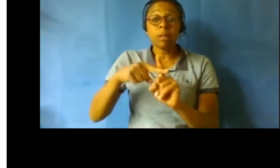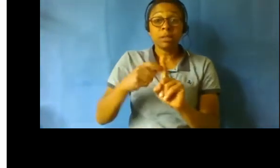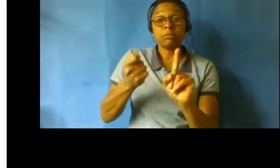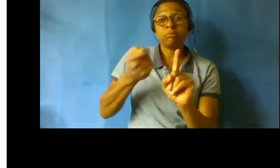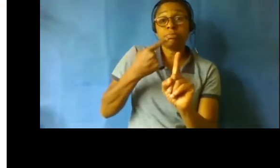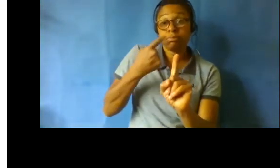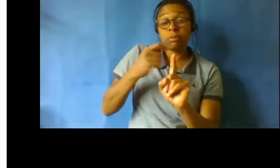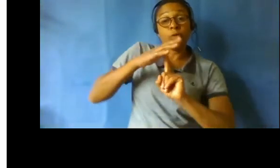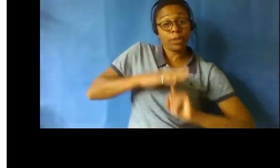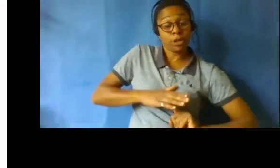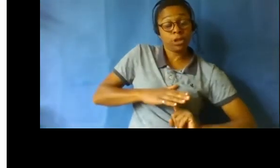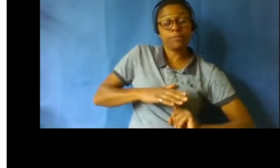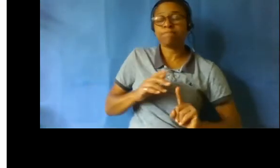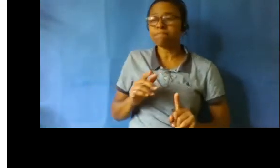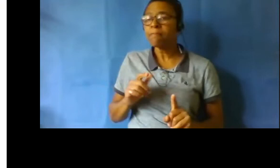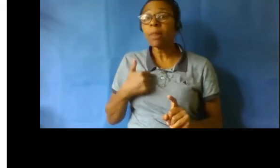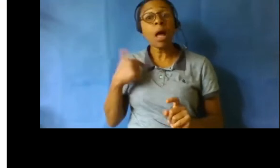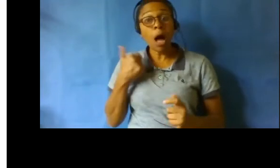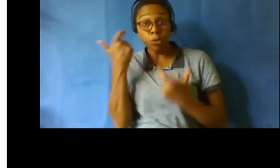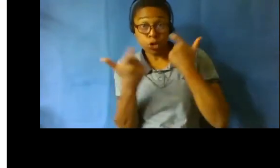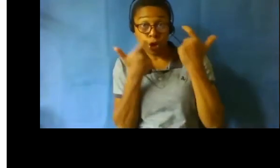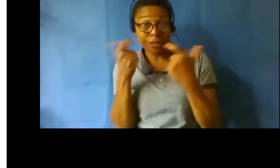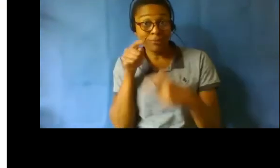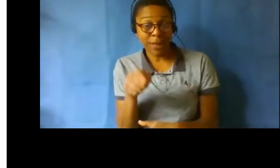it was okay to want to be on medication my faith hasn't changed